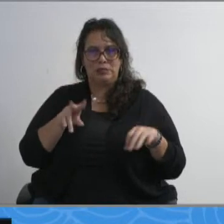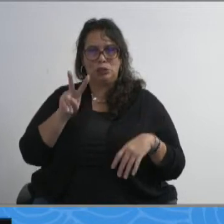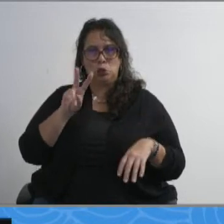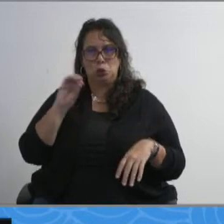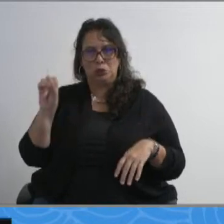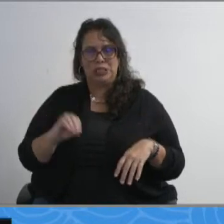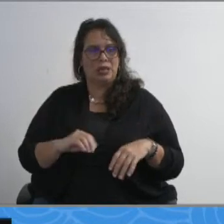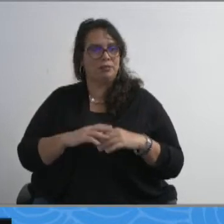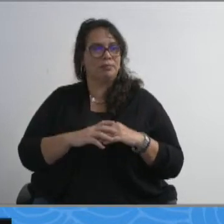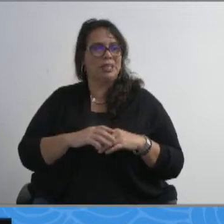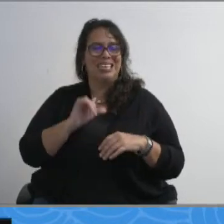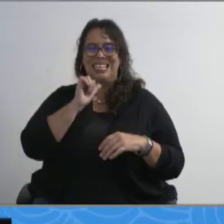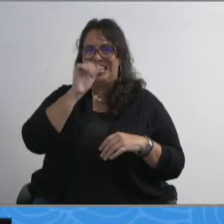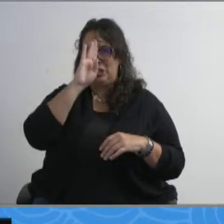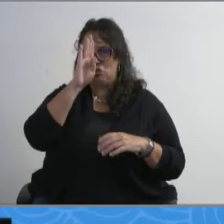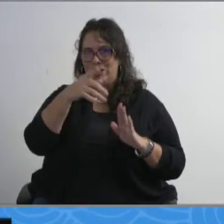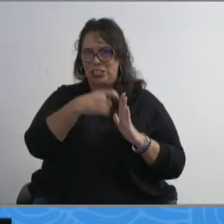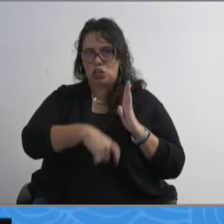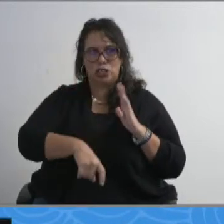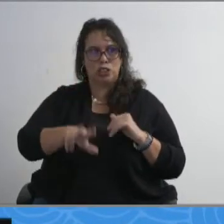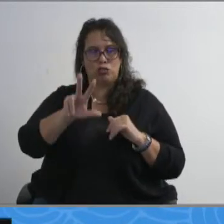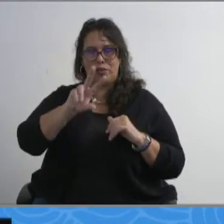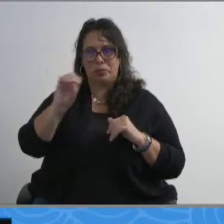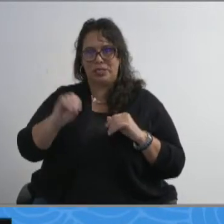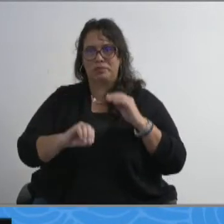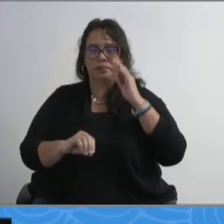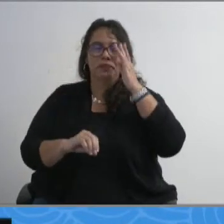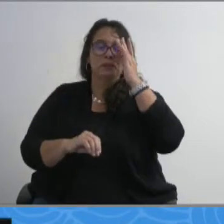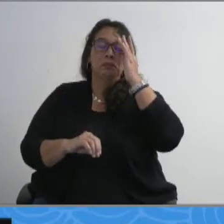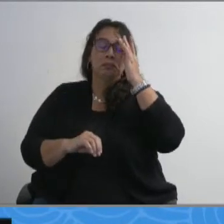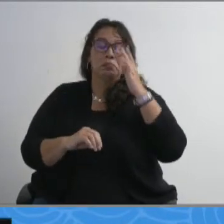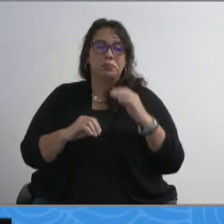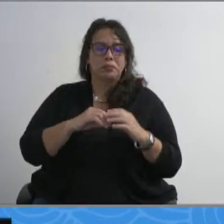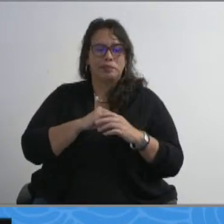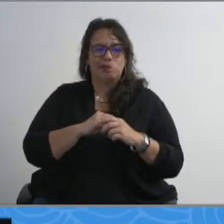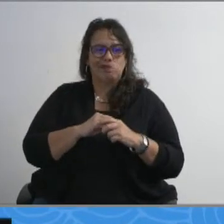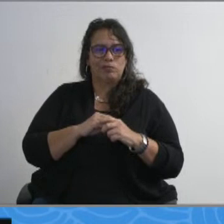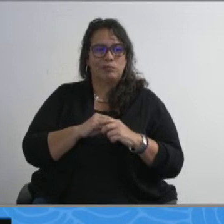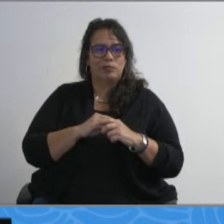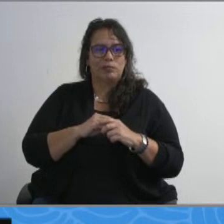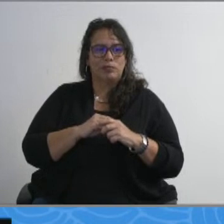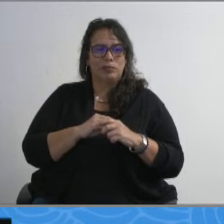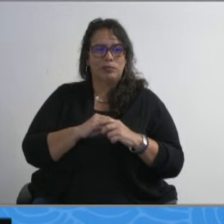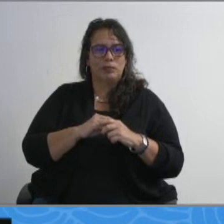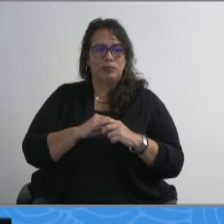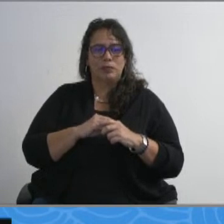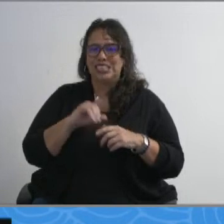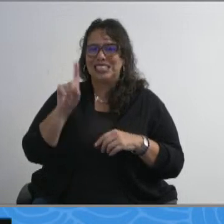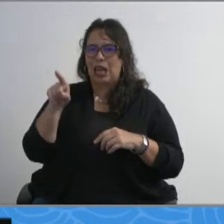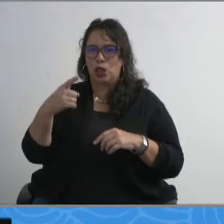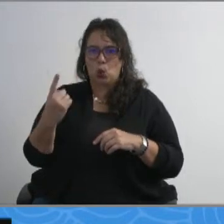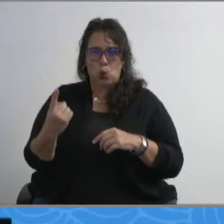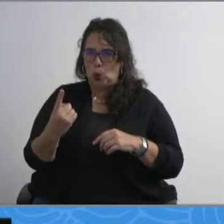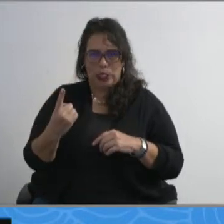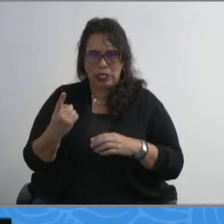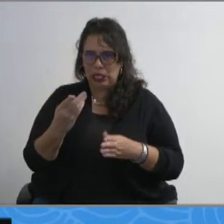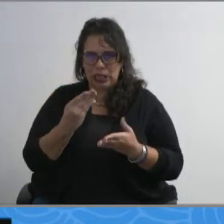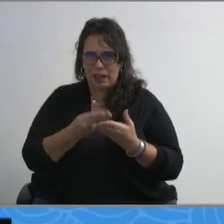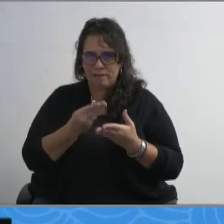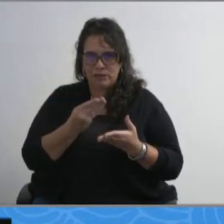And indirect costs is 3% budget. Let me say this really quick. This is not the only funding source that we use for professional development.